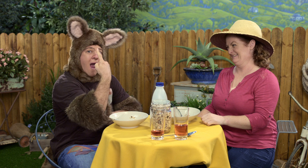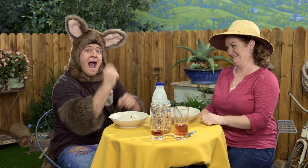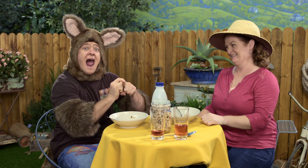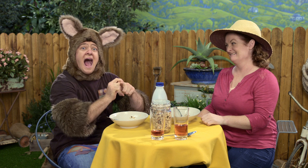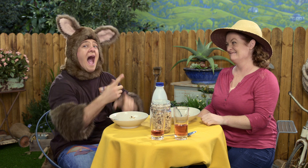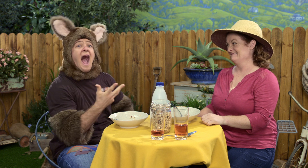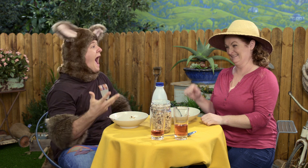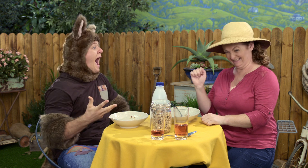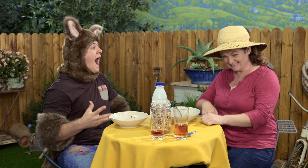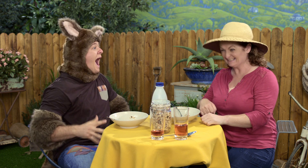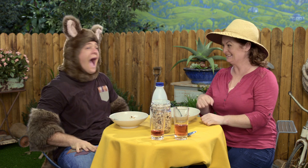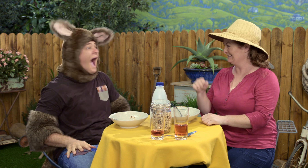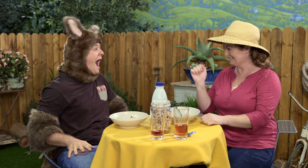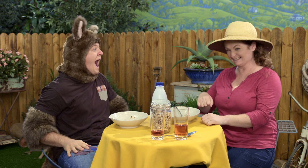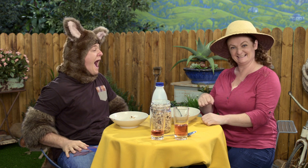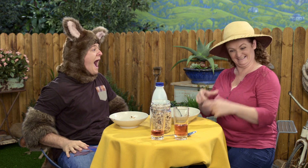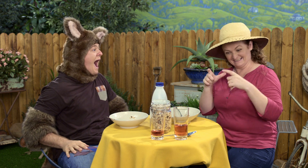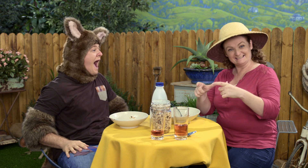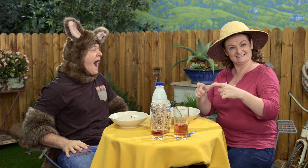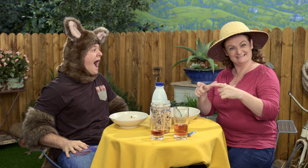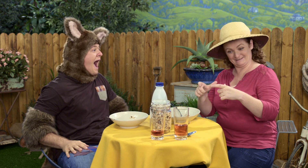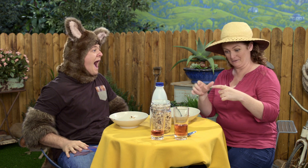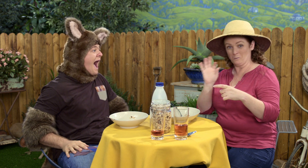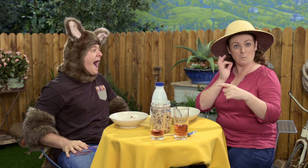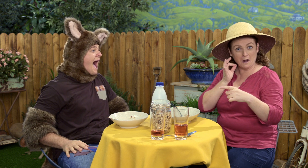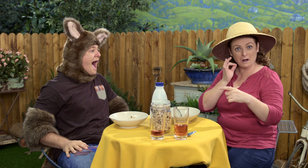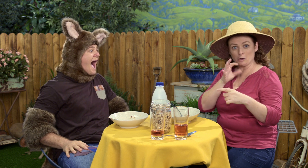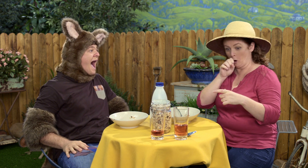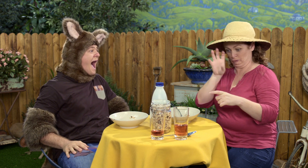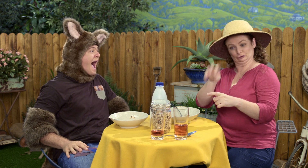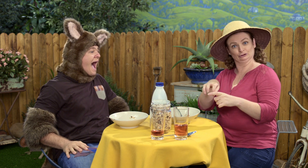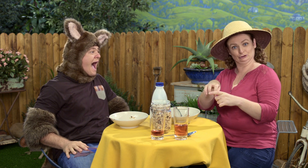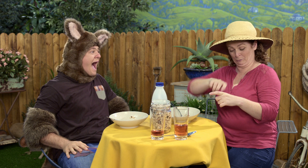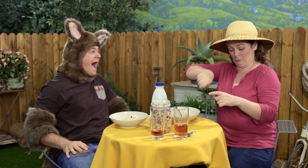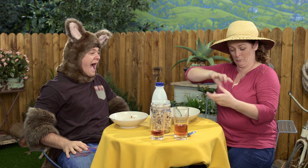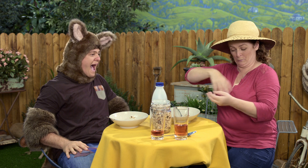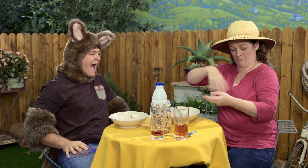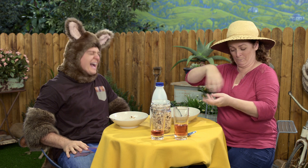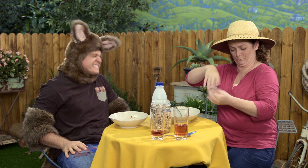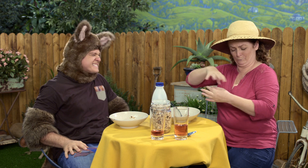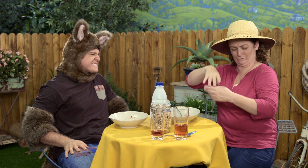And it becomes one colour! Yes, you're right. The orange and white mix together